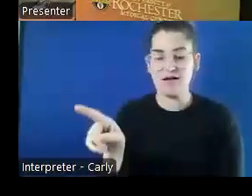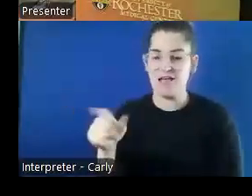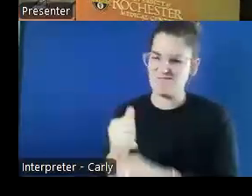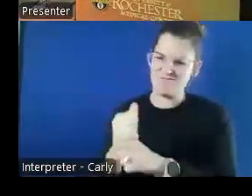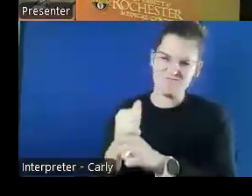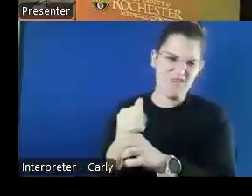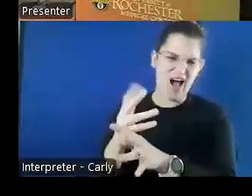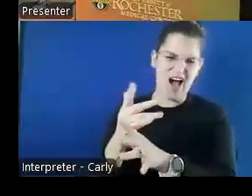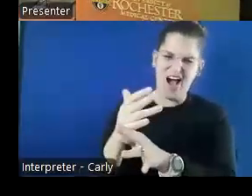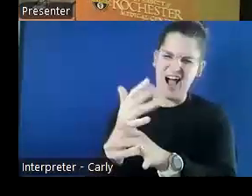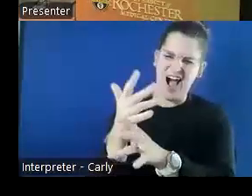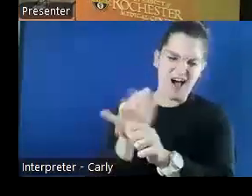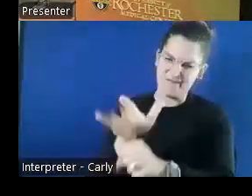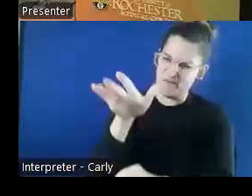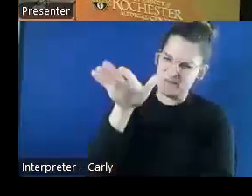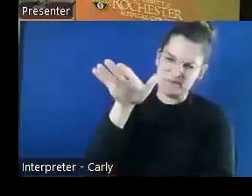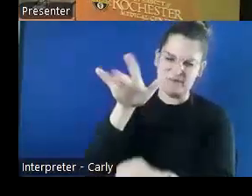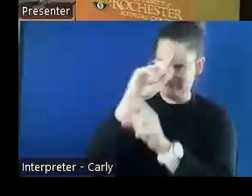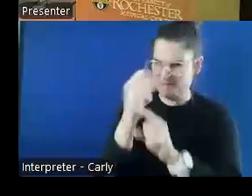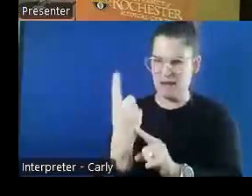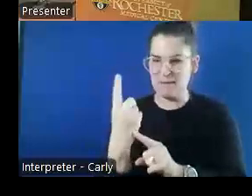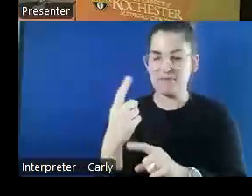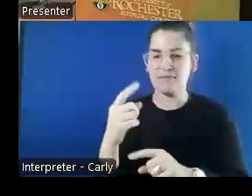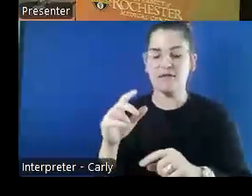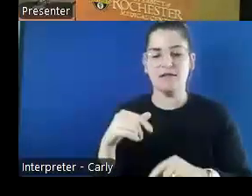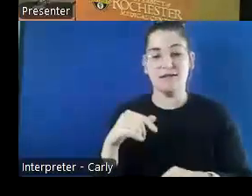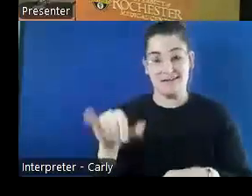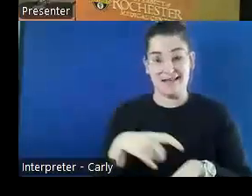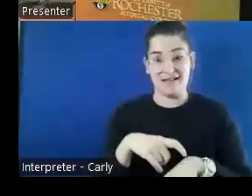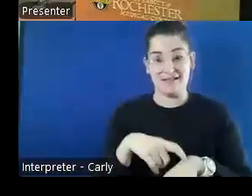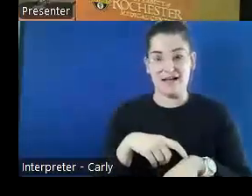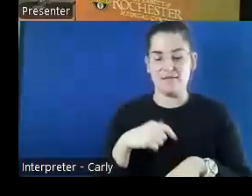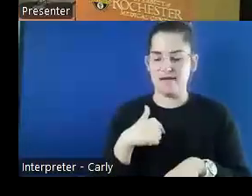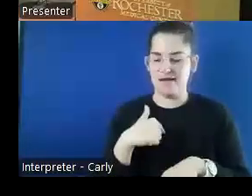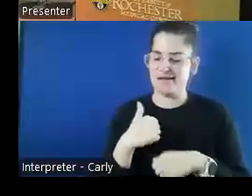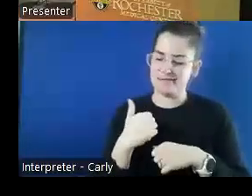face and I just made all of the classic mistakes when you're trying to dis deescalate someone so